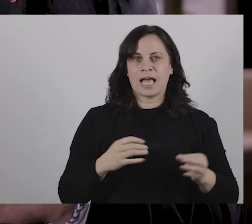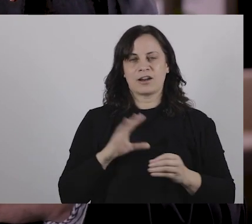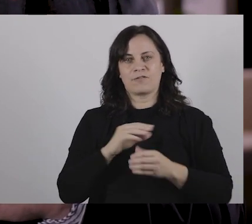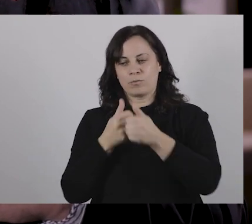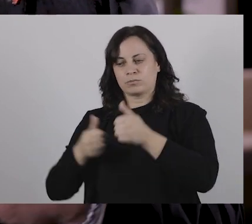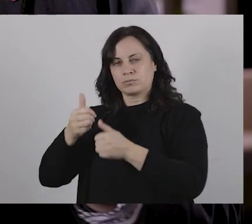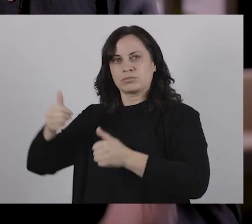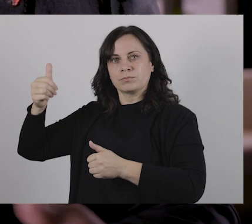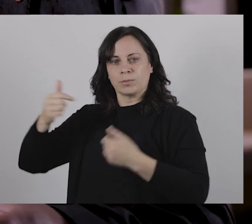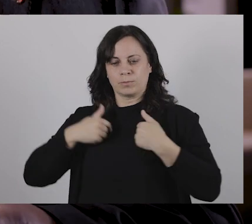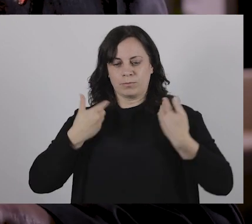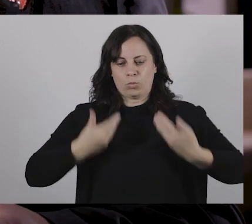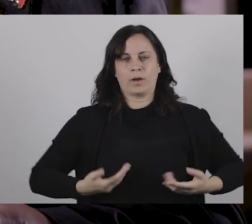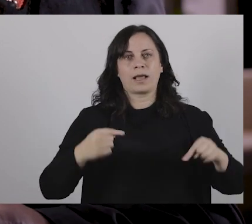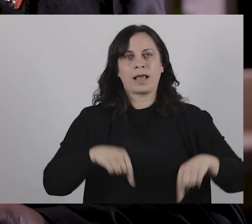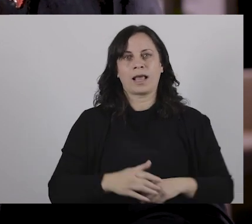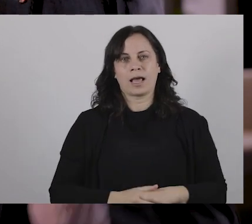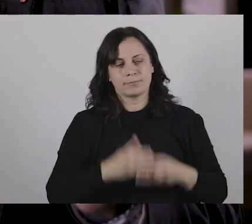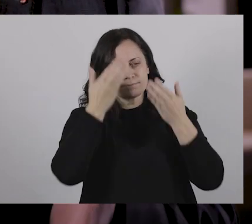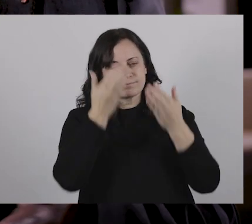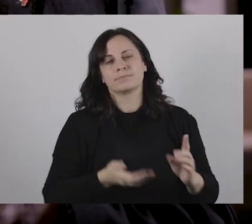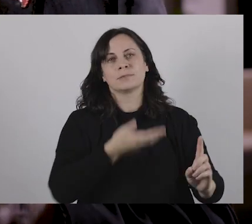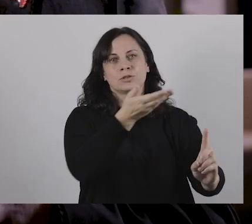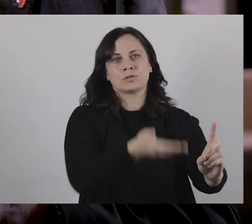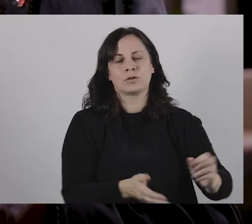And with that, I want to acknowledge you.